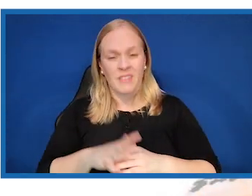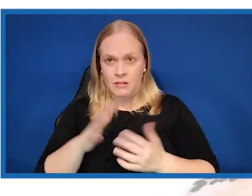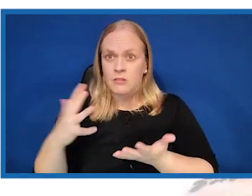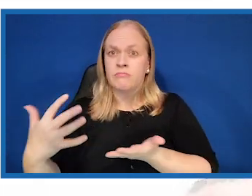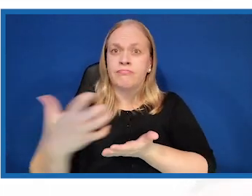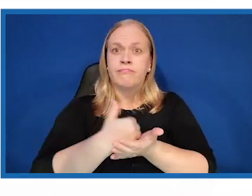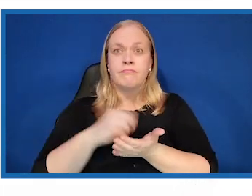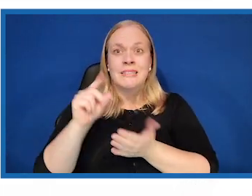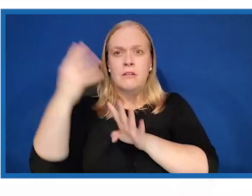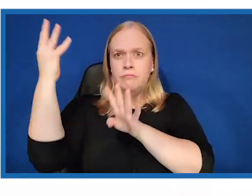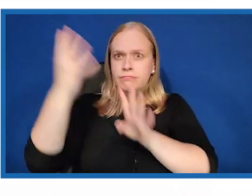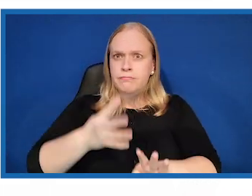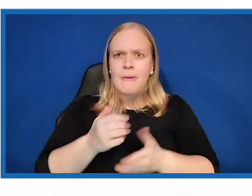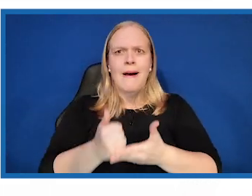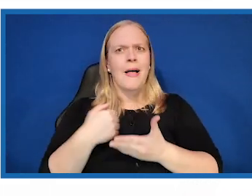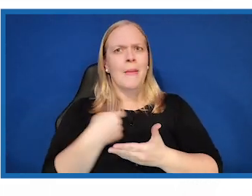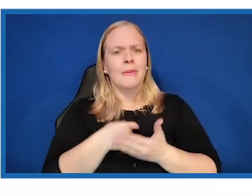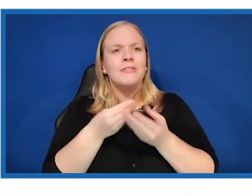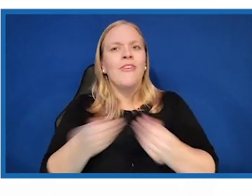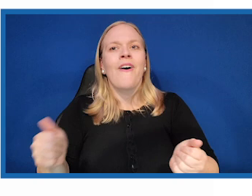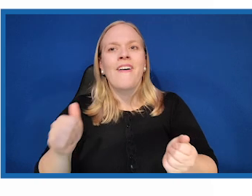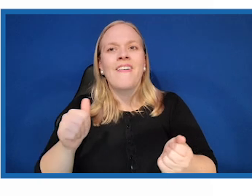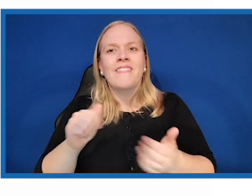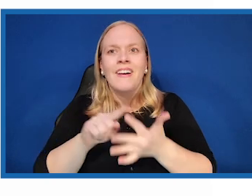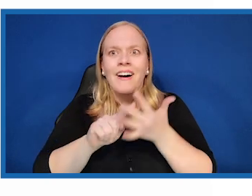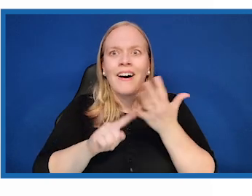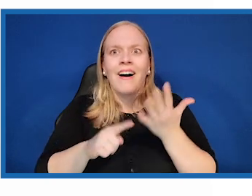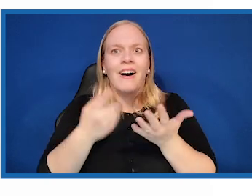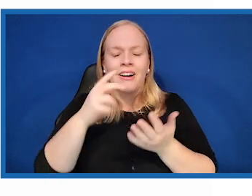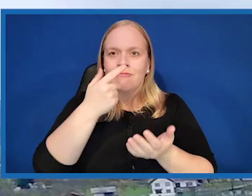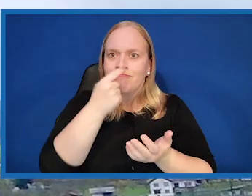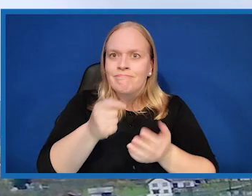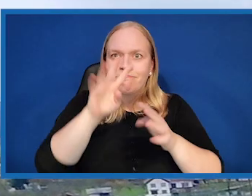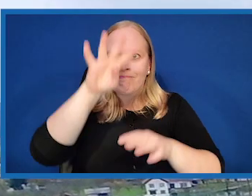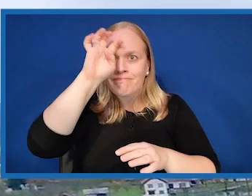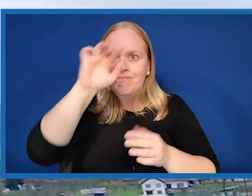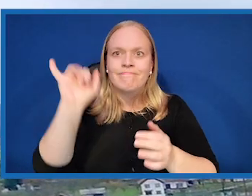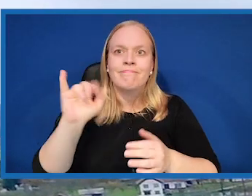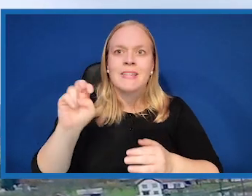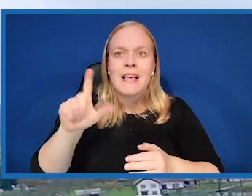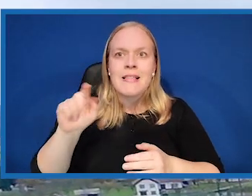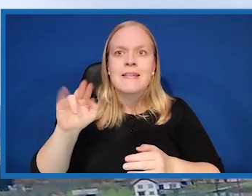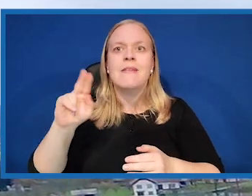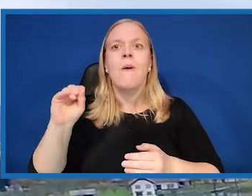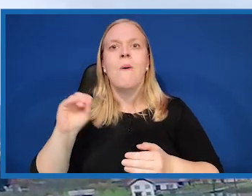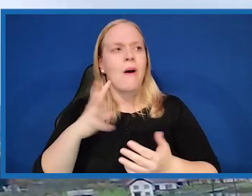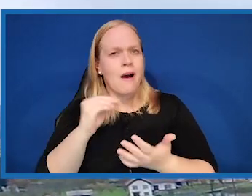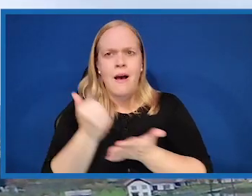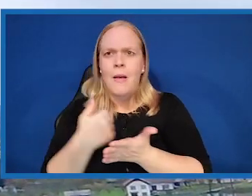LIKE EL NIÑO, AND HAVE ALSO HELPED RESEARCHERS FORECAST HOW MUCH SEA LEVEL RISE COULD IMPACT OUR COASTLINES.